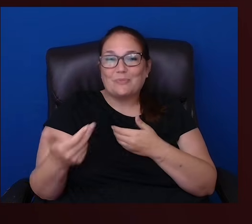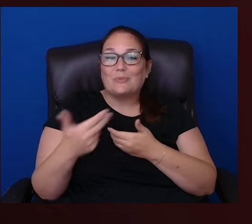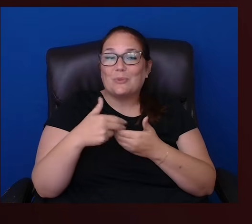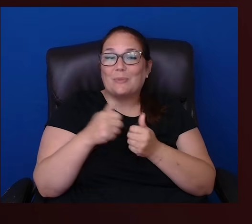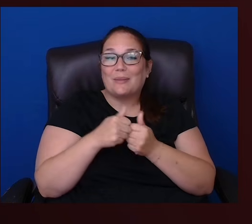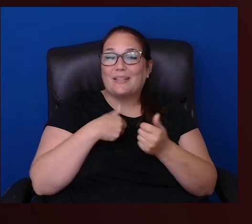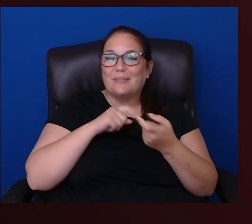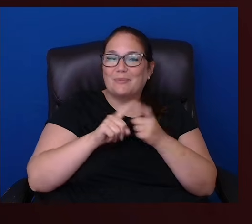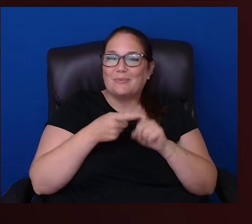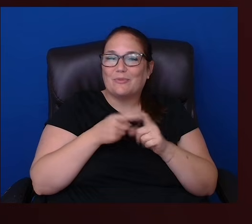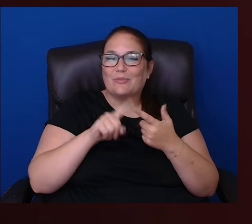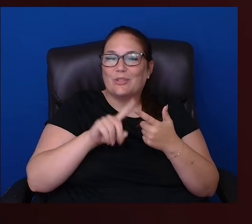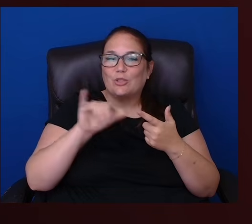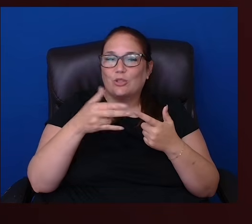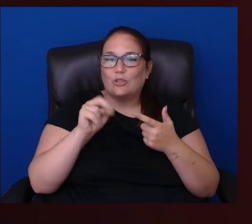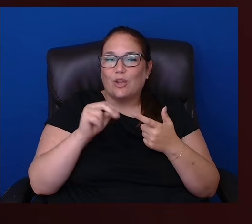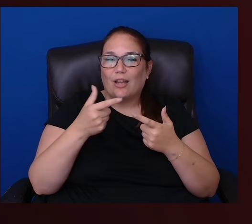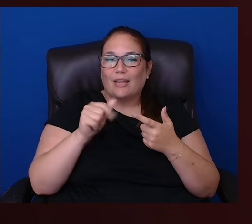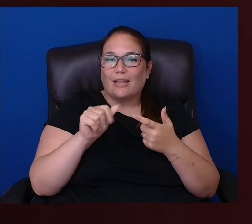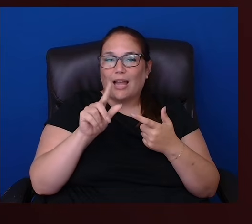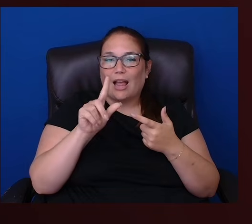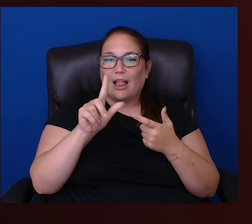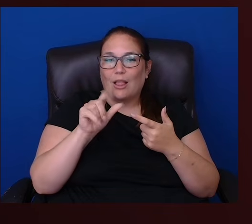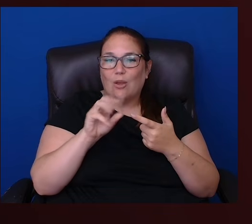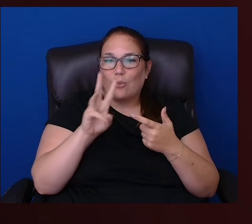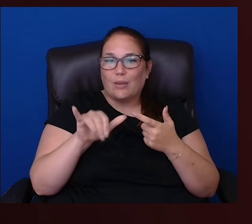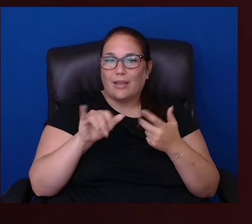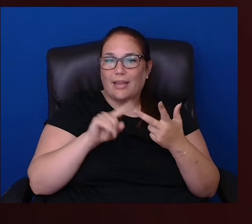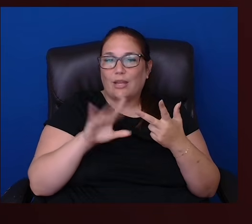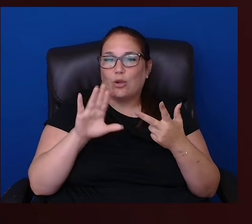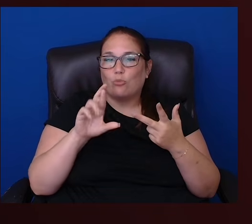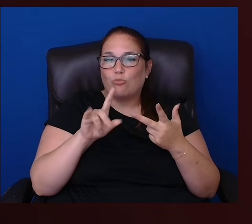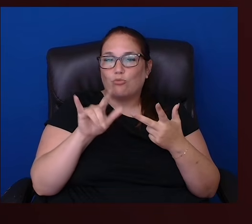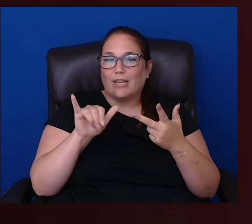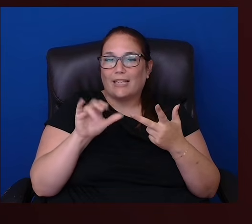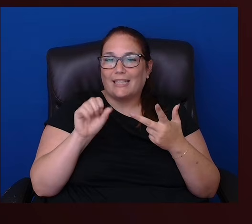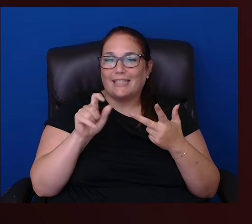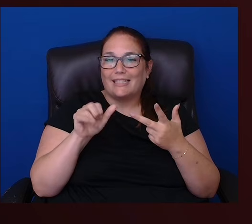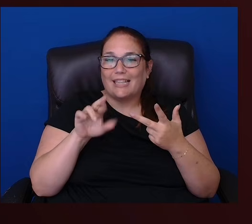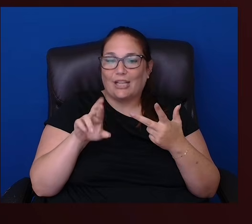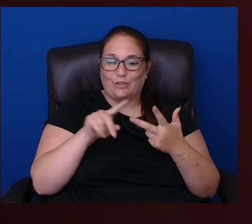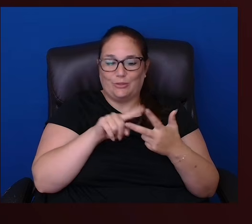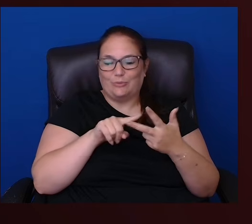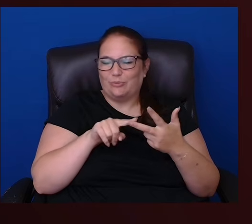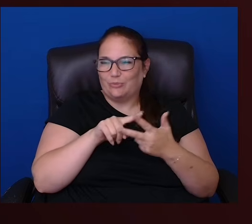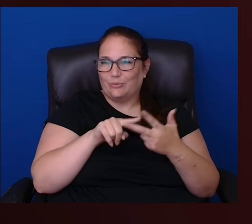Jon Galloway and Brady Gaster, who will be sharing some unique demos